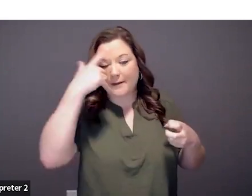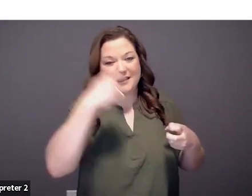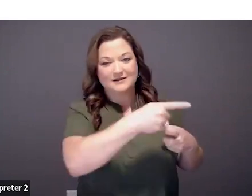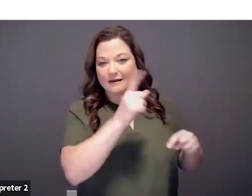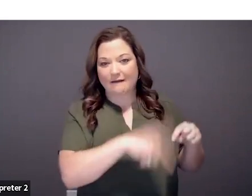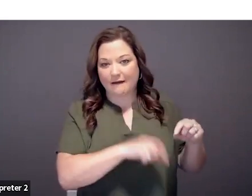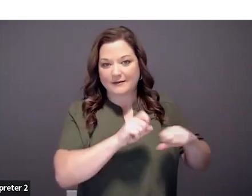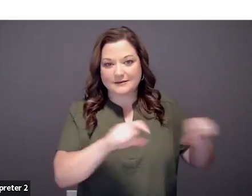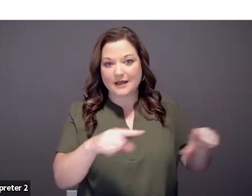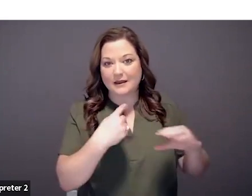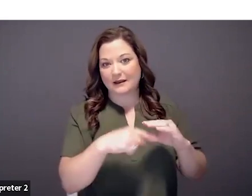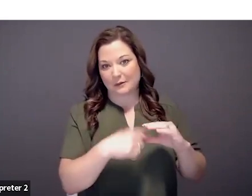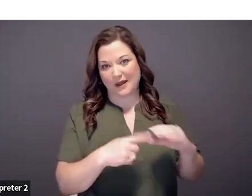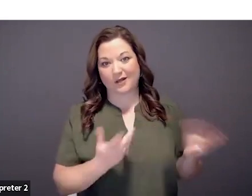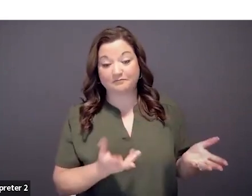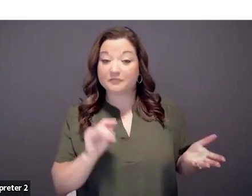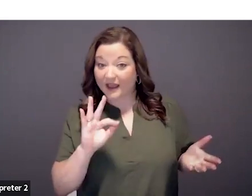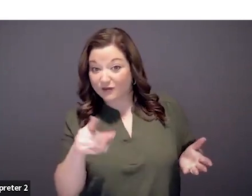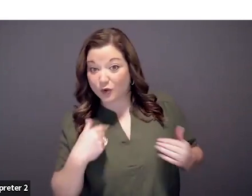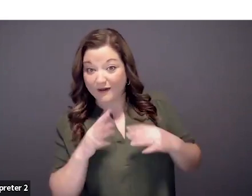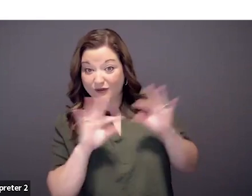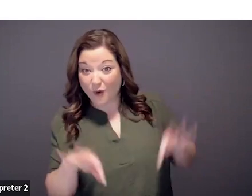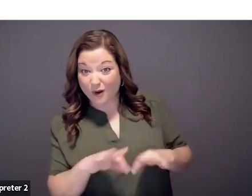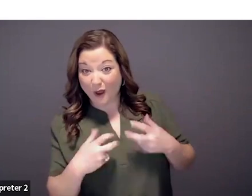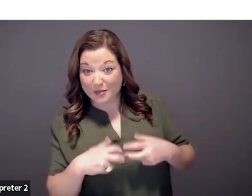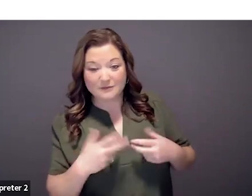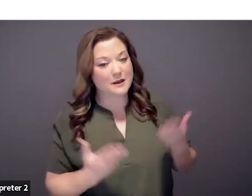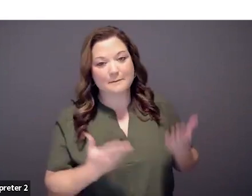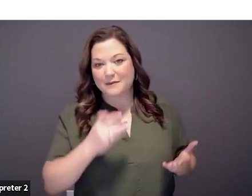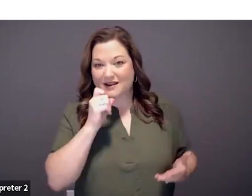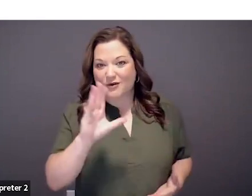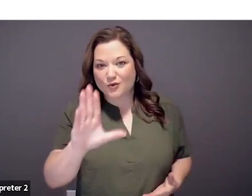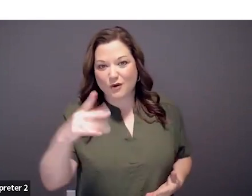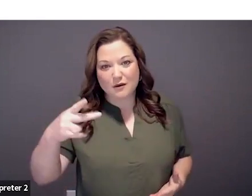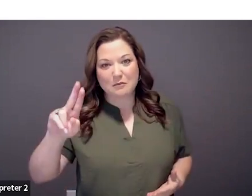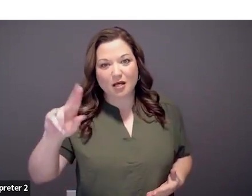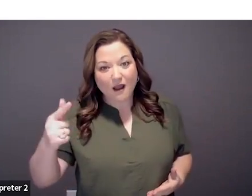If you're having form problems, it might not be your plugin, it might actually be that your website can't send